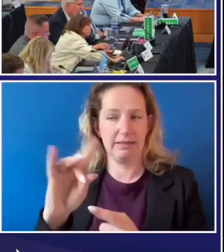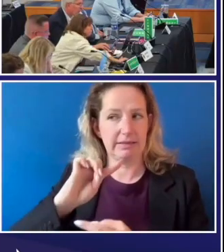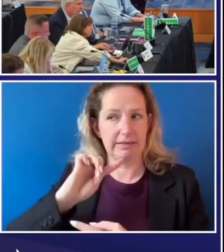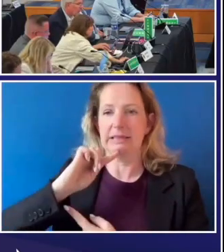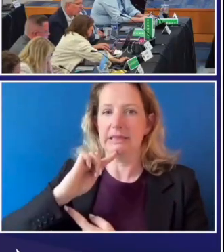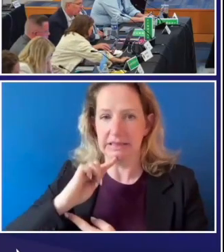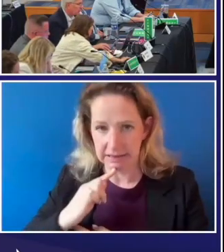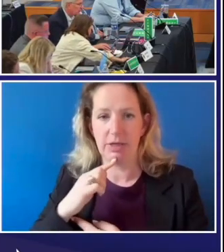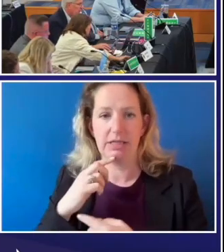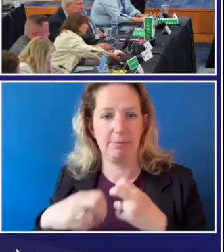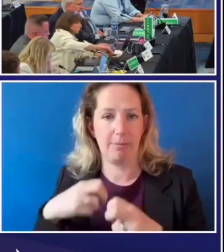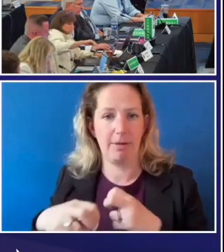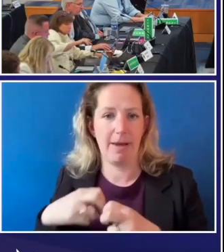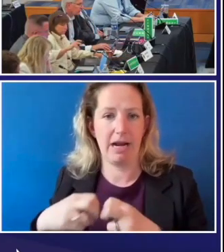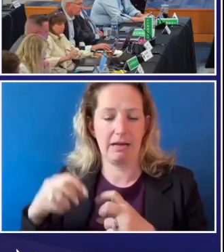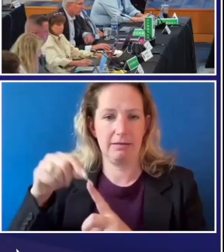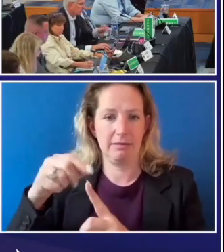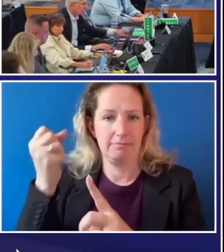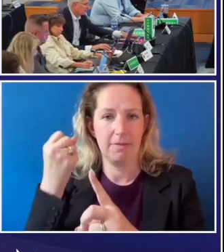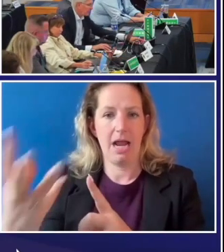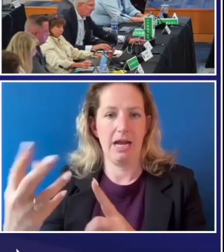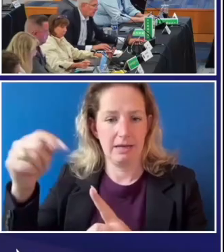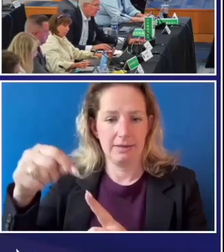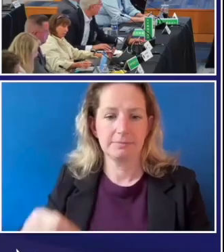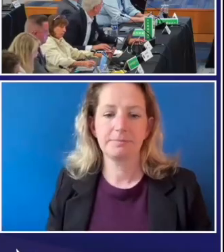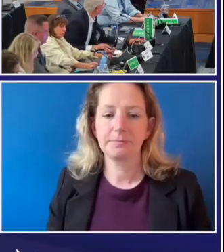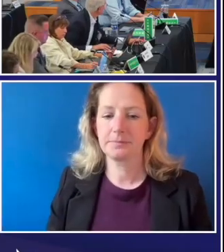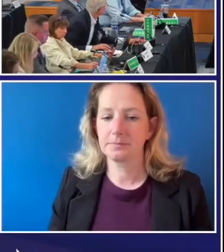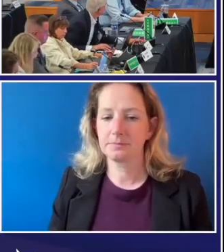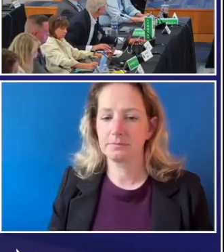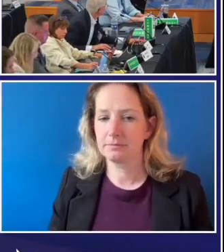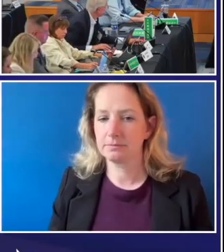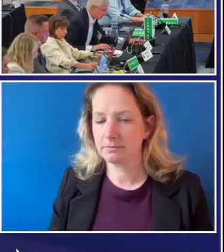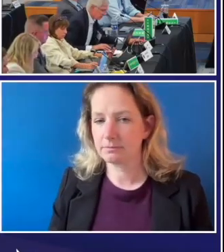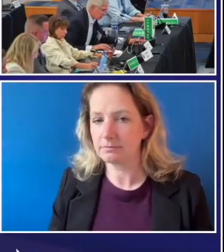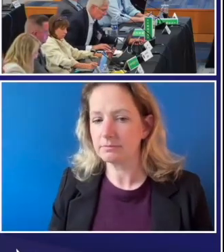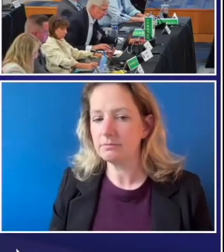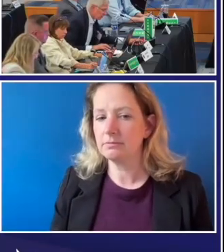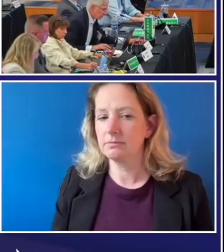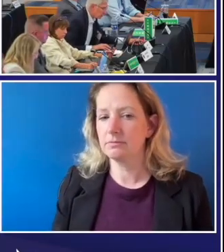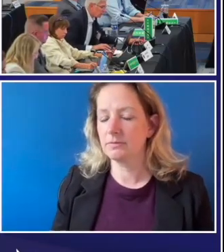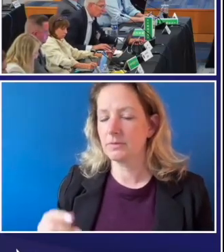Thank you, Jennifer. Thank you, Beth. Mark, you have the floor. Oh, the one that was on the board for 123.